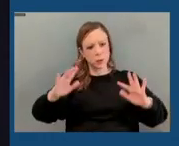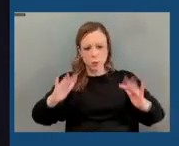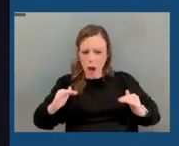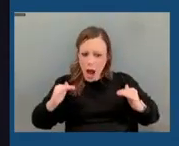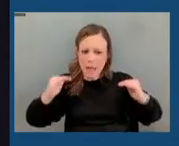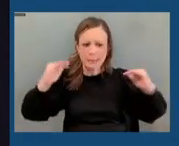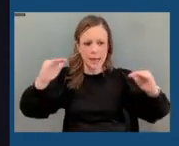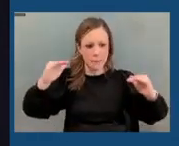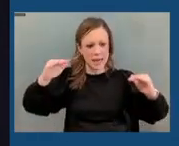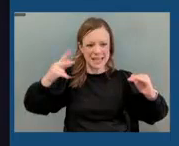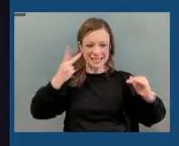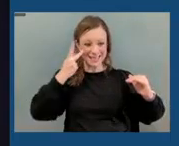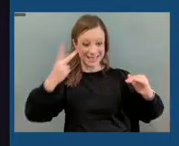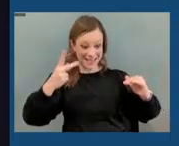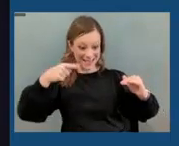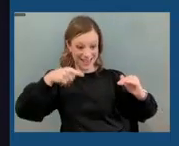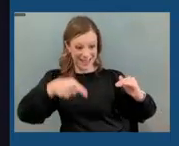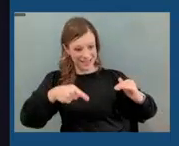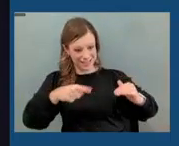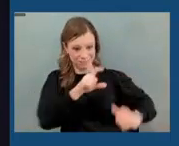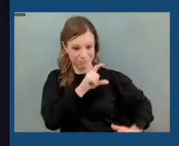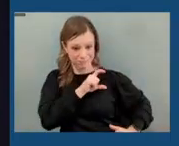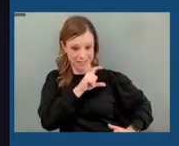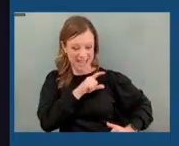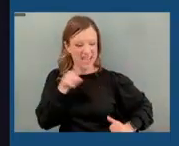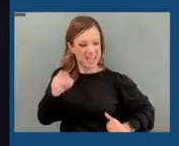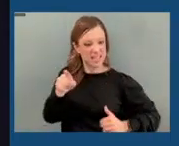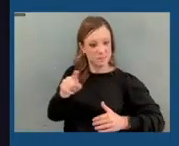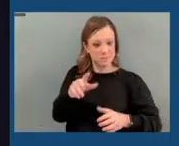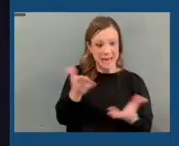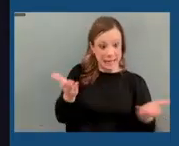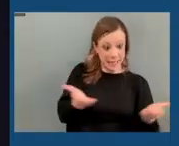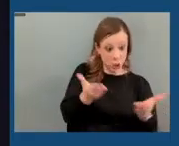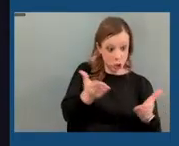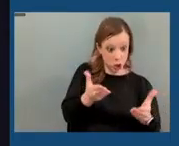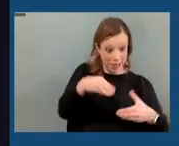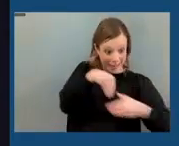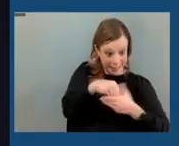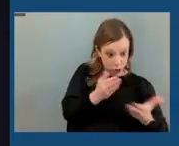as someone who's been on the outside. Now, I can see ways that we can always improve and that's what I'm looking for as well.